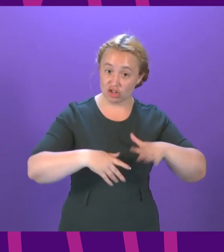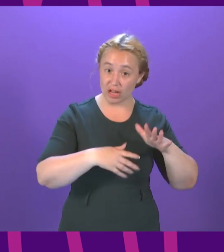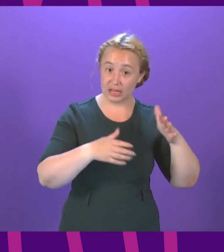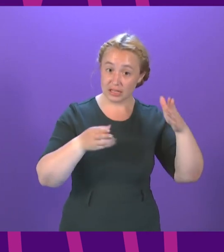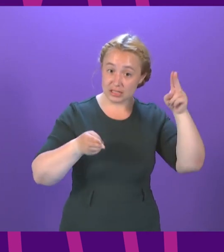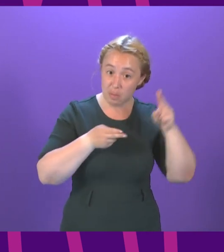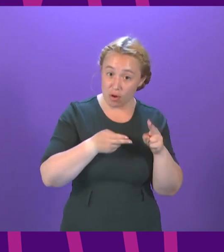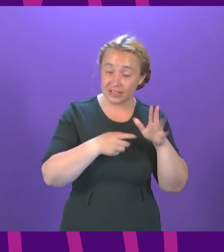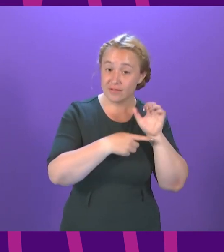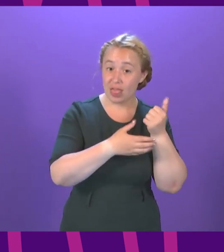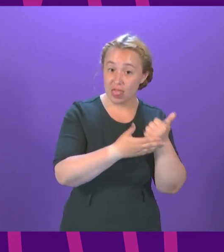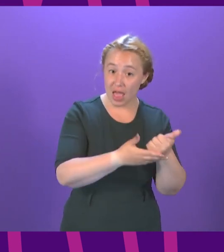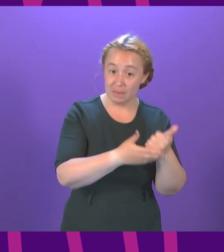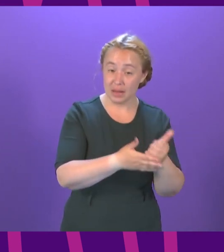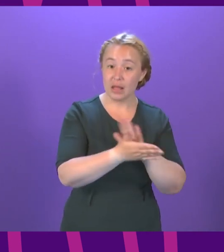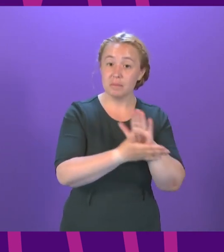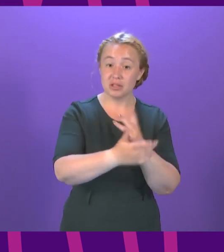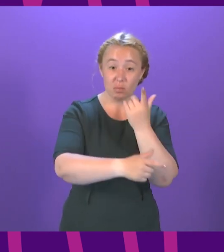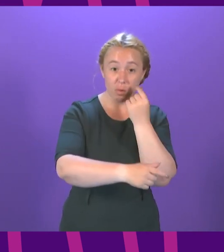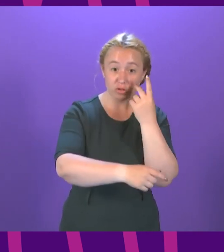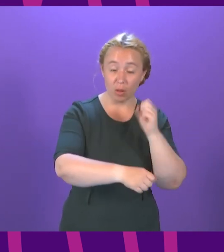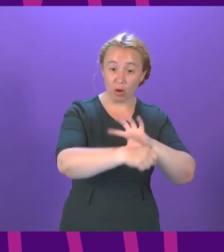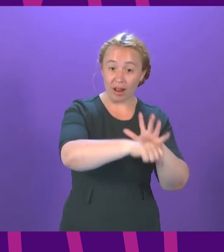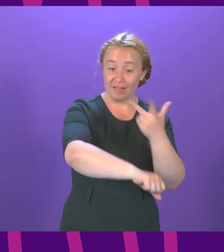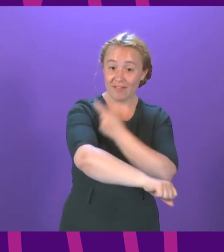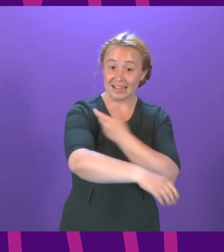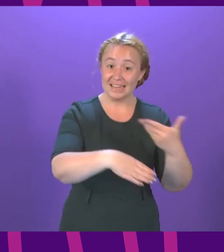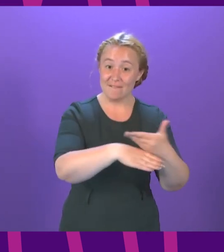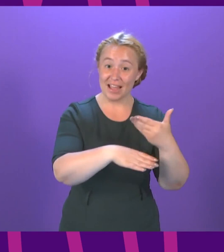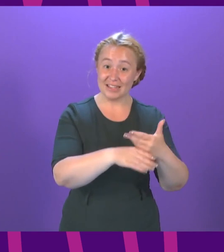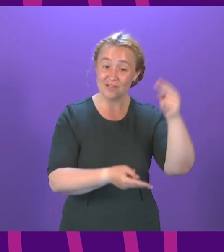might reduce the effectiveness of the Covid vaccines, it is still recommended that all